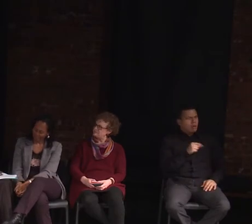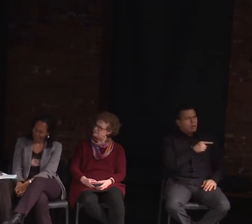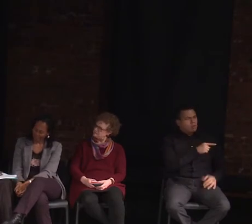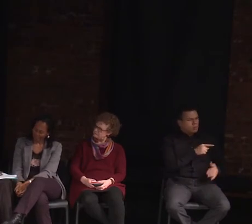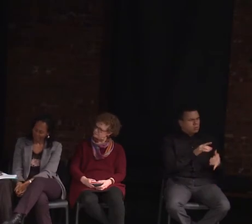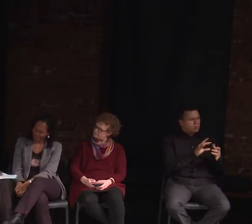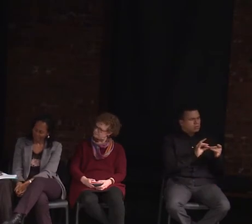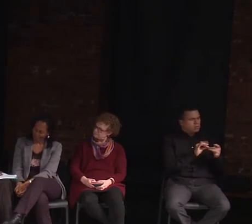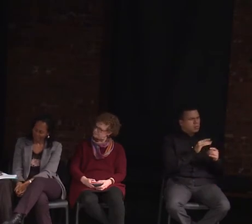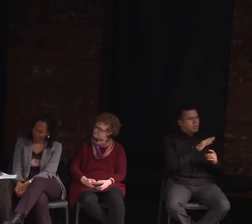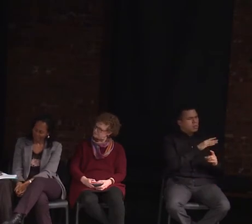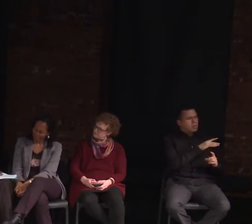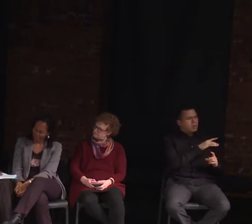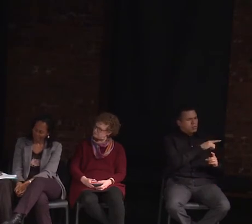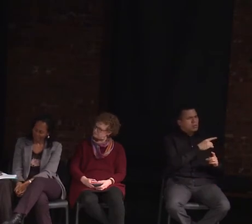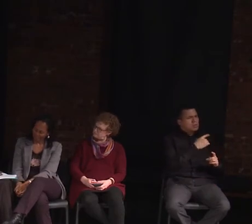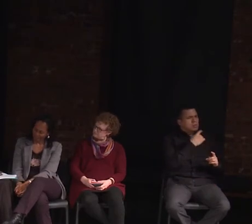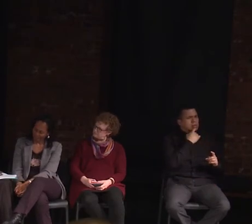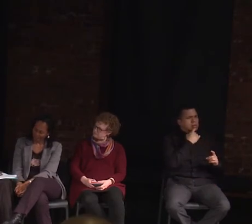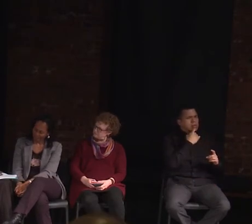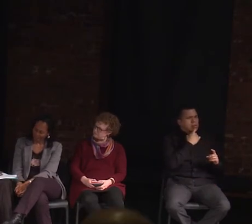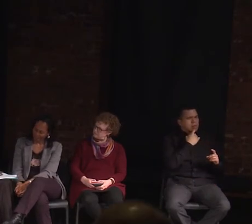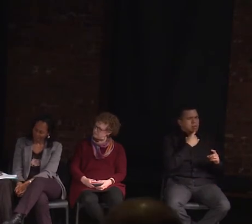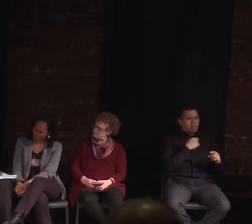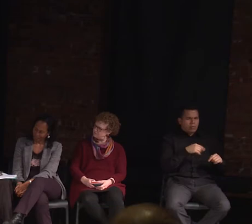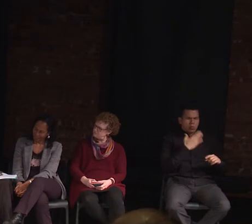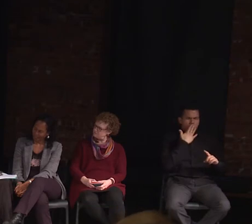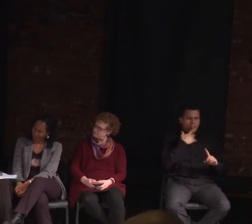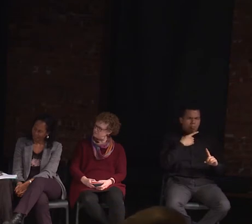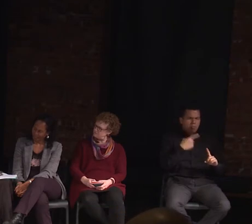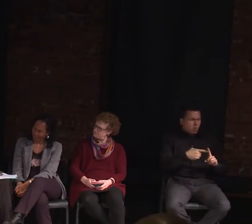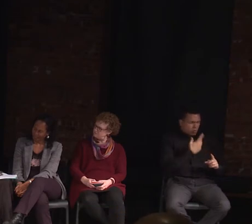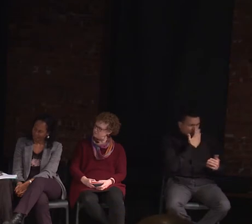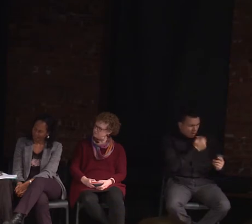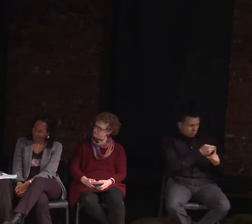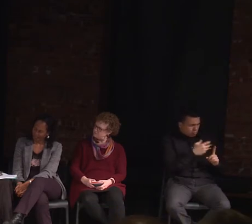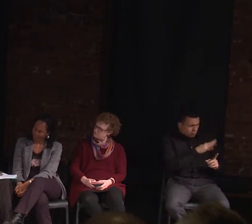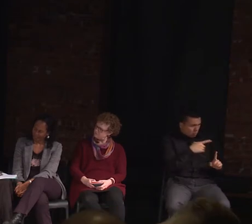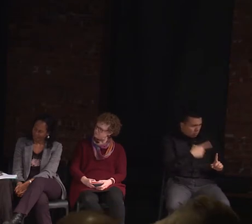really foundational. Would you like to talk about that? Jina Paik: Sure.